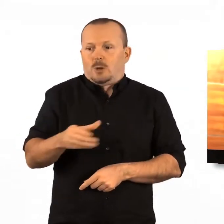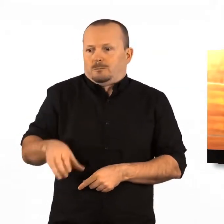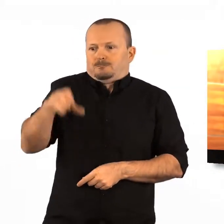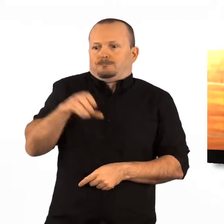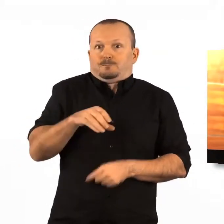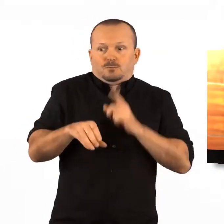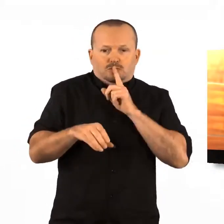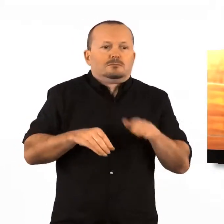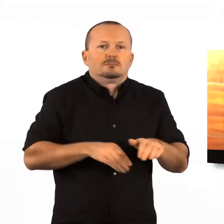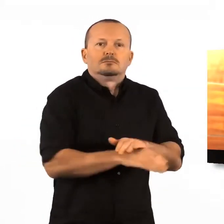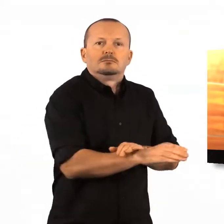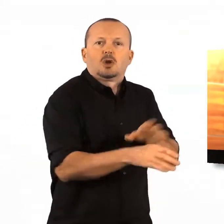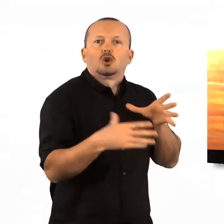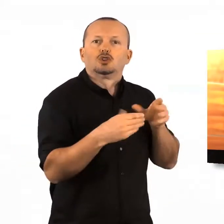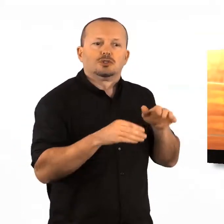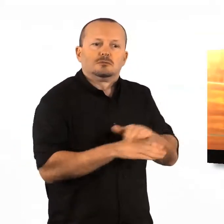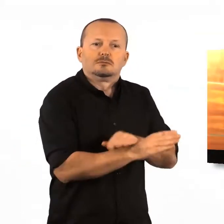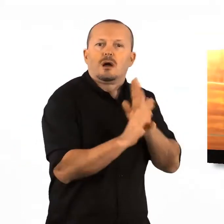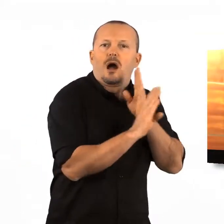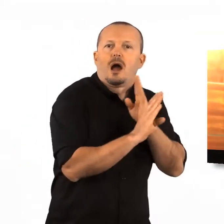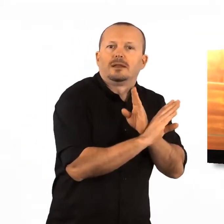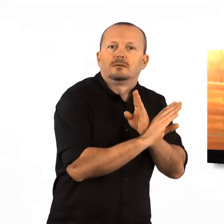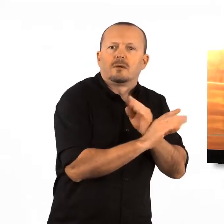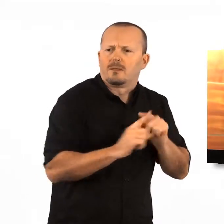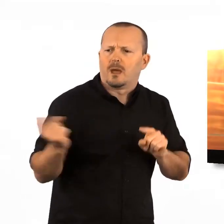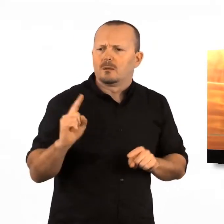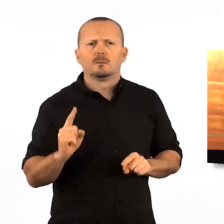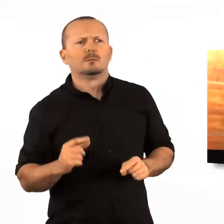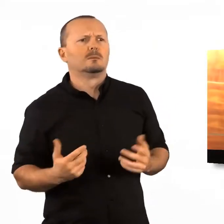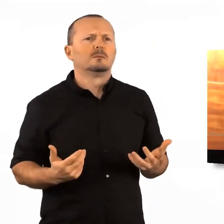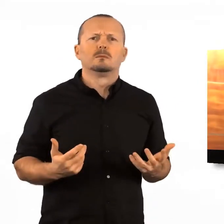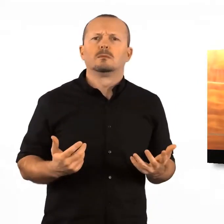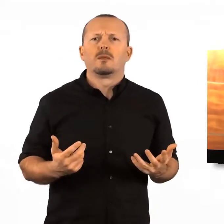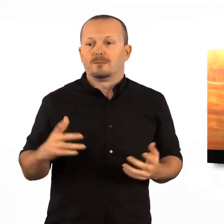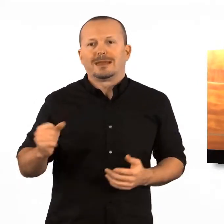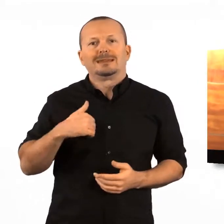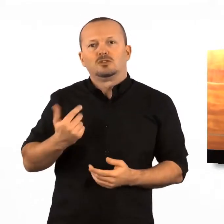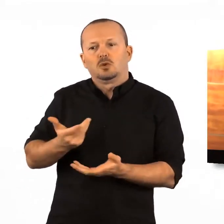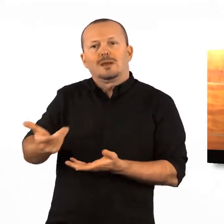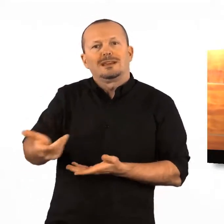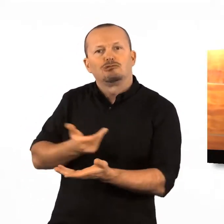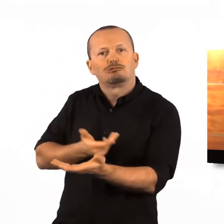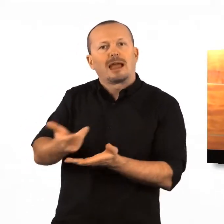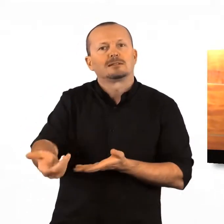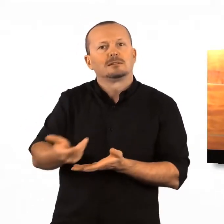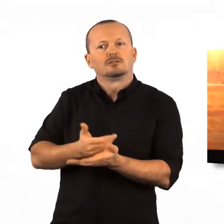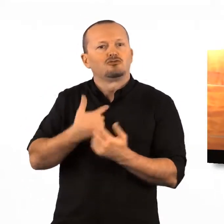you just put it behind a cushion so they have to have some interaction to try and find that